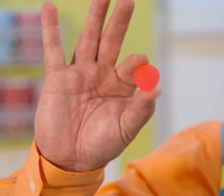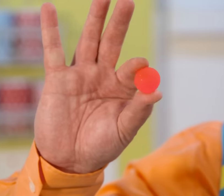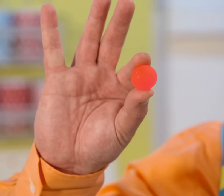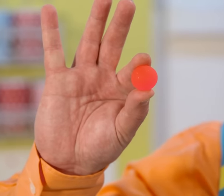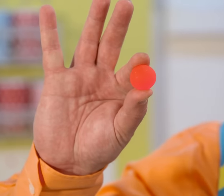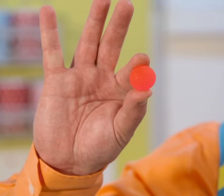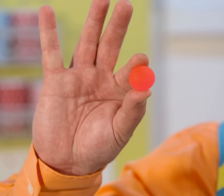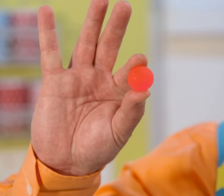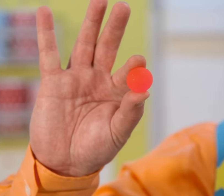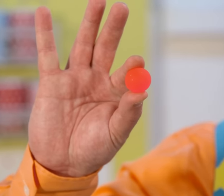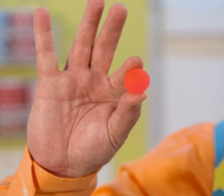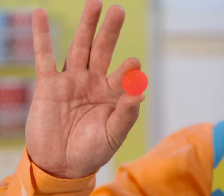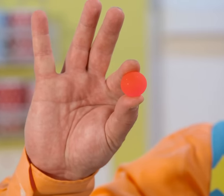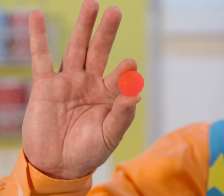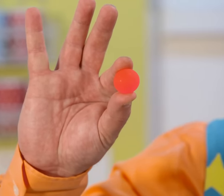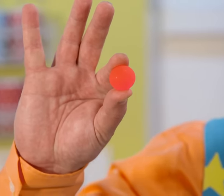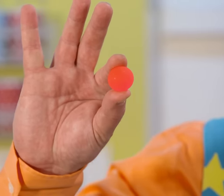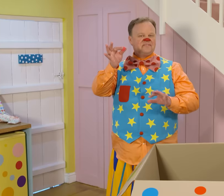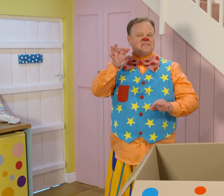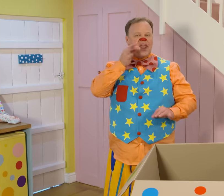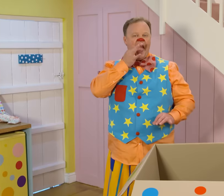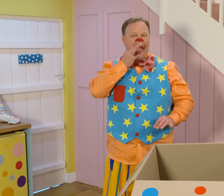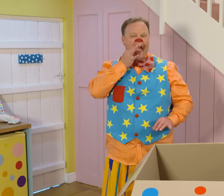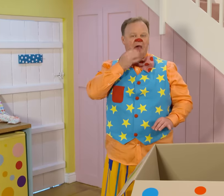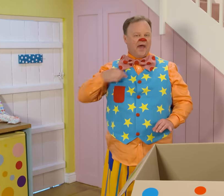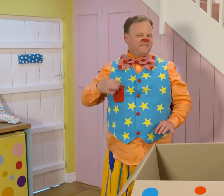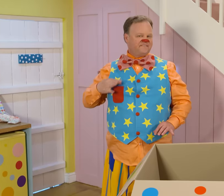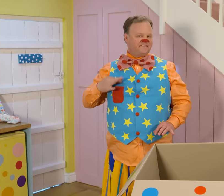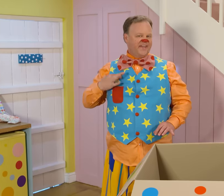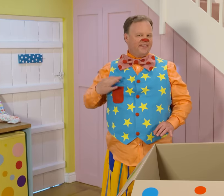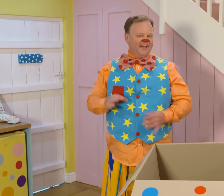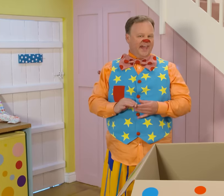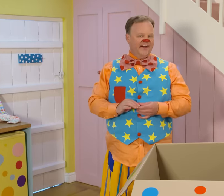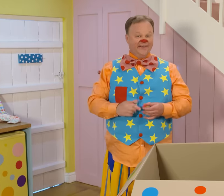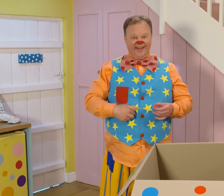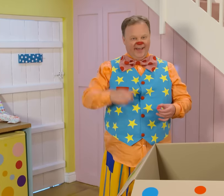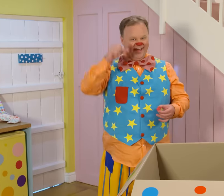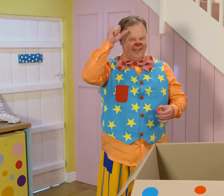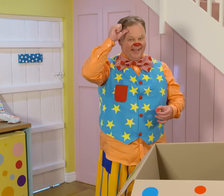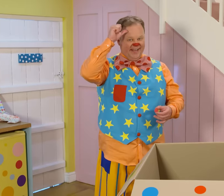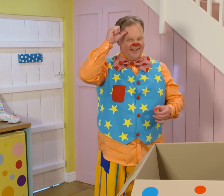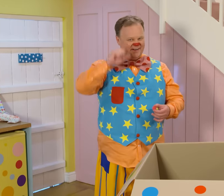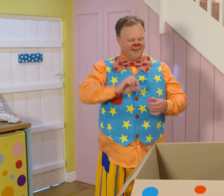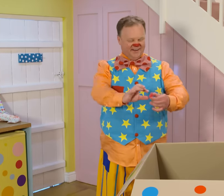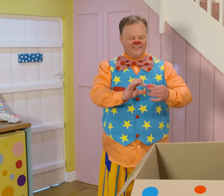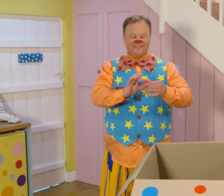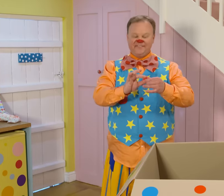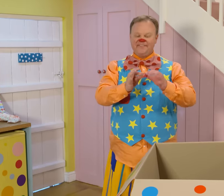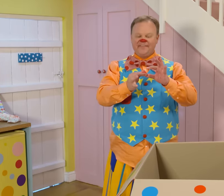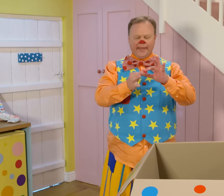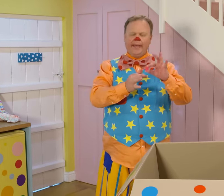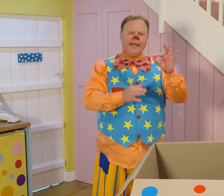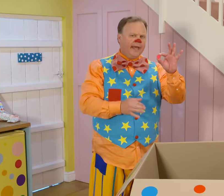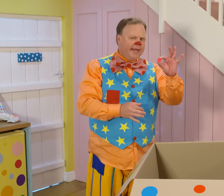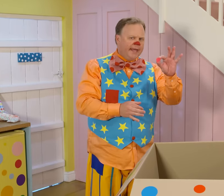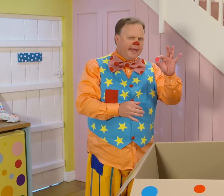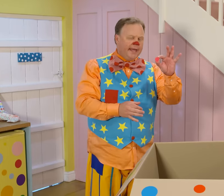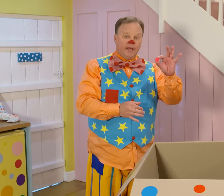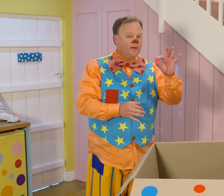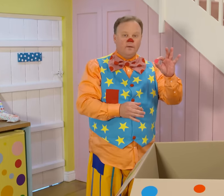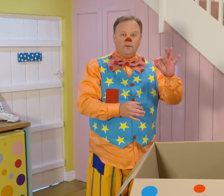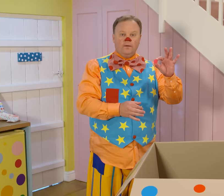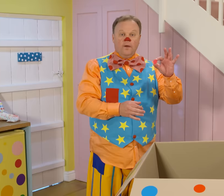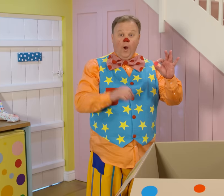wow a new bouncy ball mr tumble thank you i know now you can play catch with tumble ted